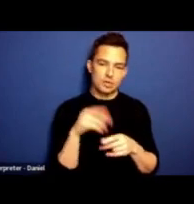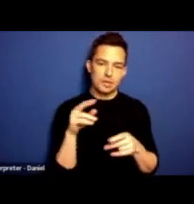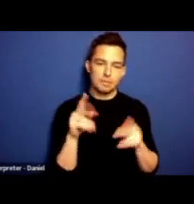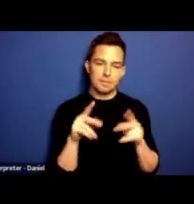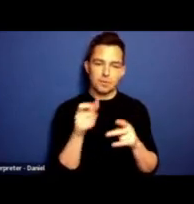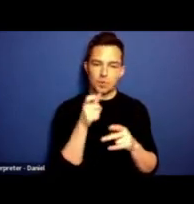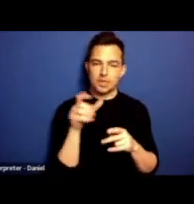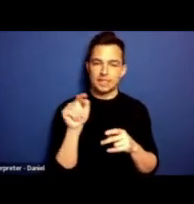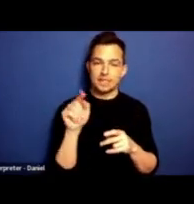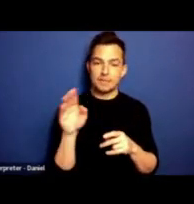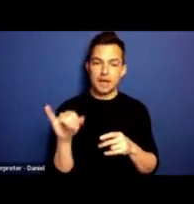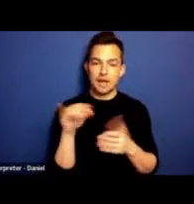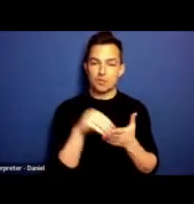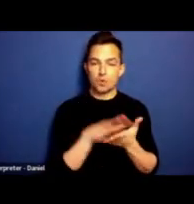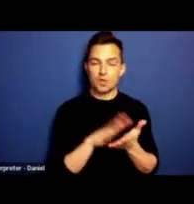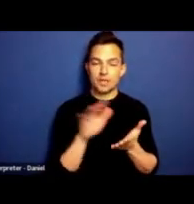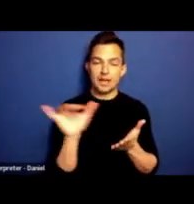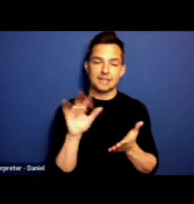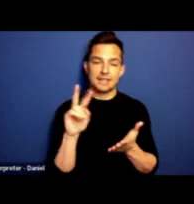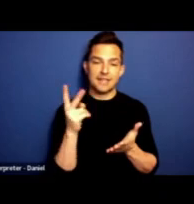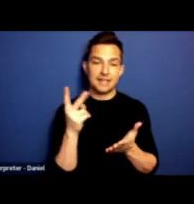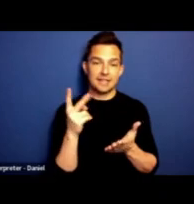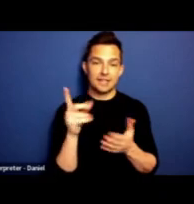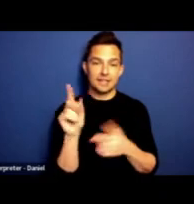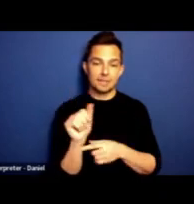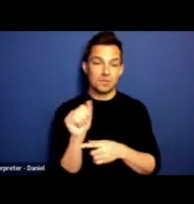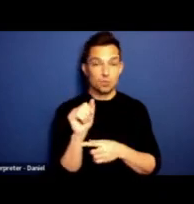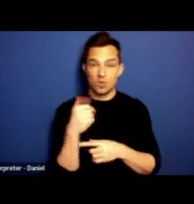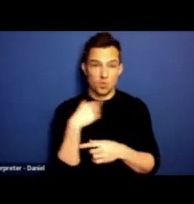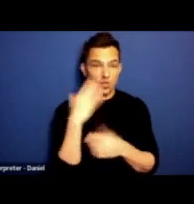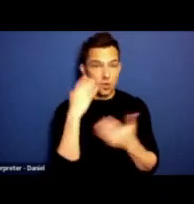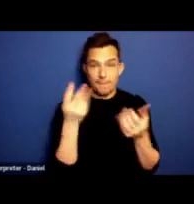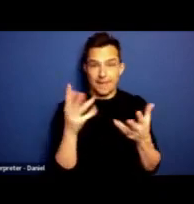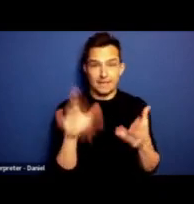was recorded as a secondary disability, which we know there's many of that. The